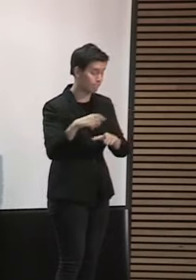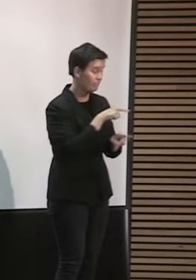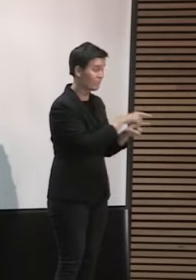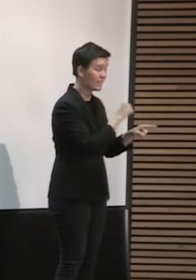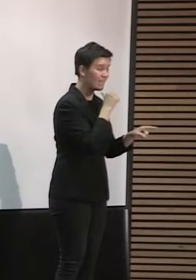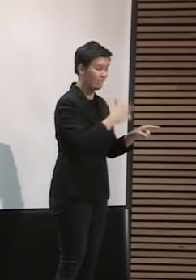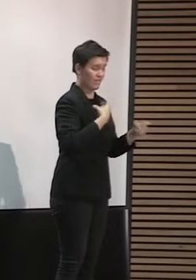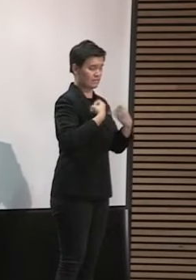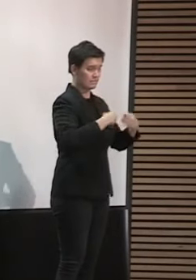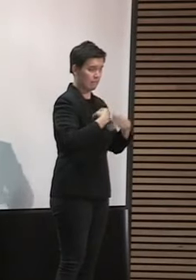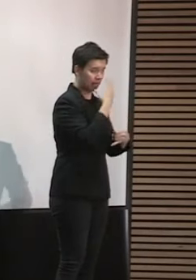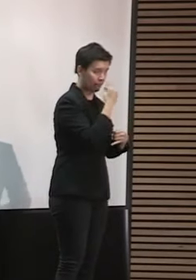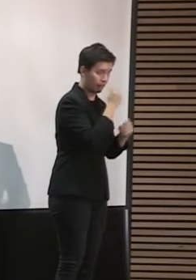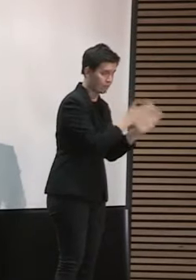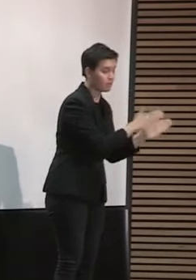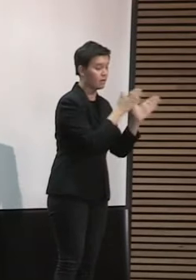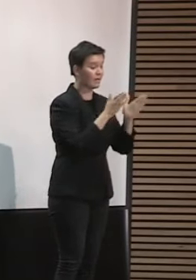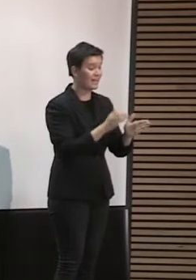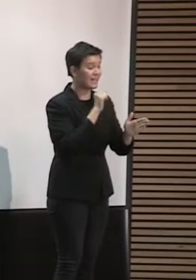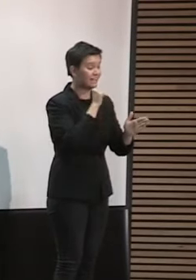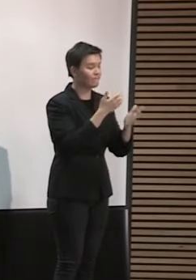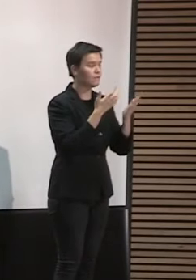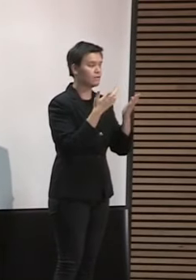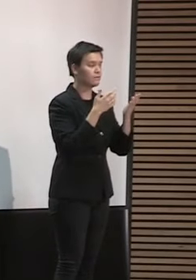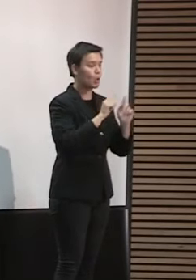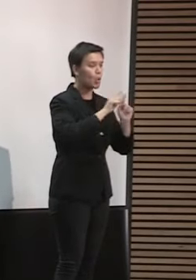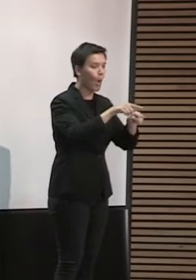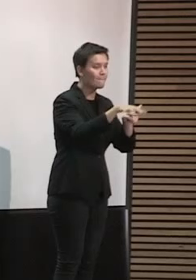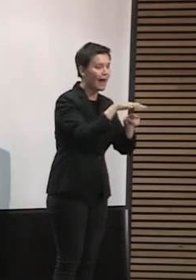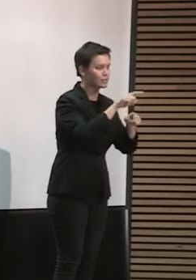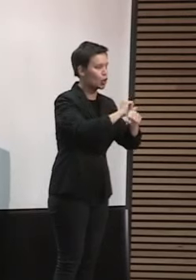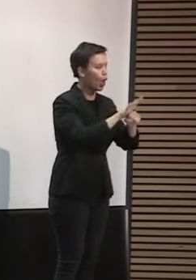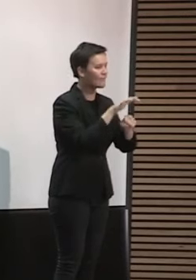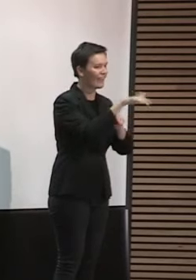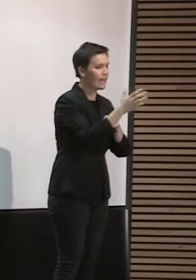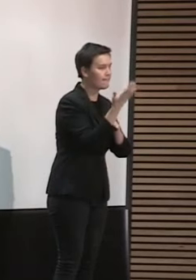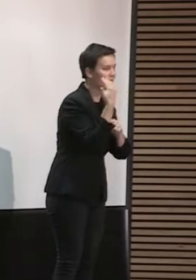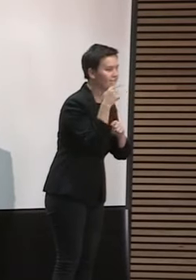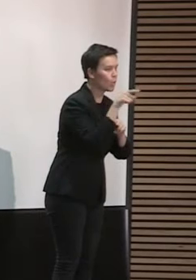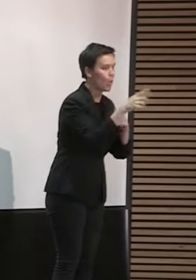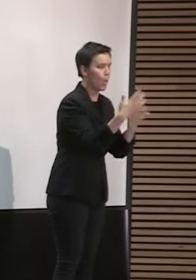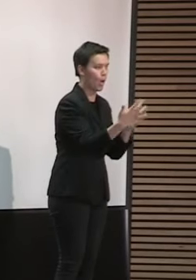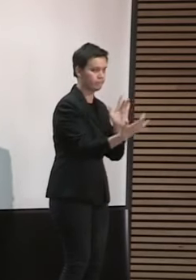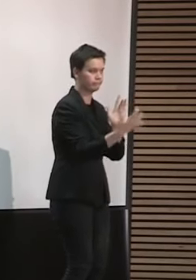this, the protection of people's personal data is important so the COVID Tracer app gives people control of